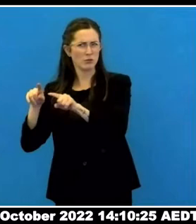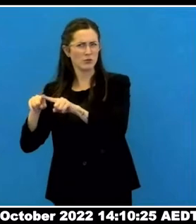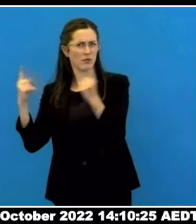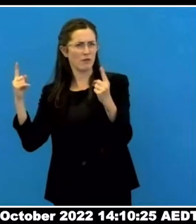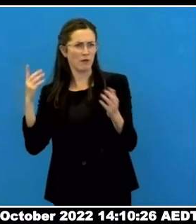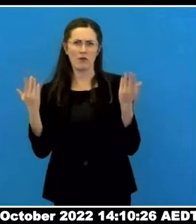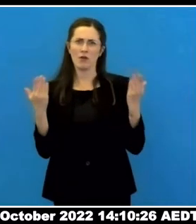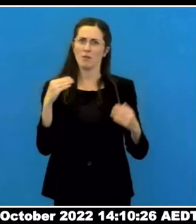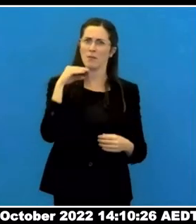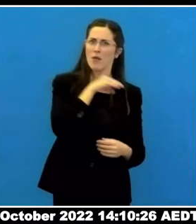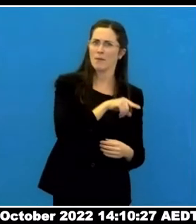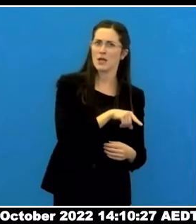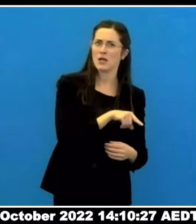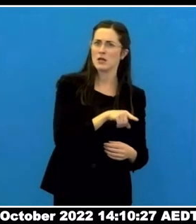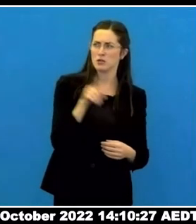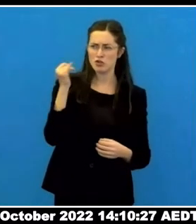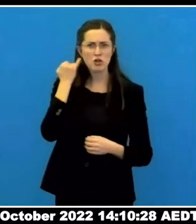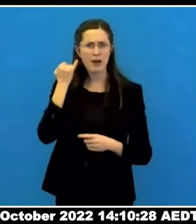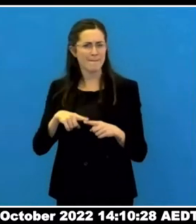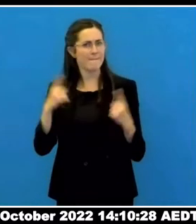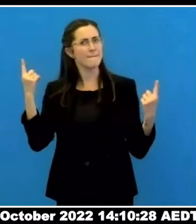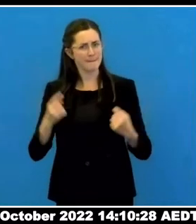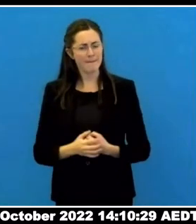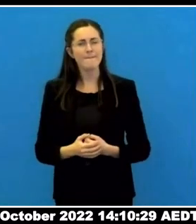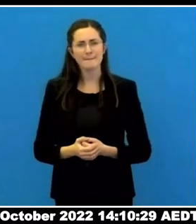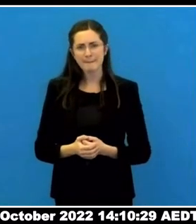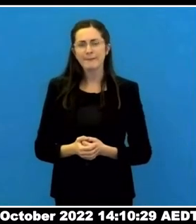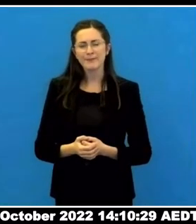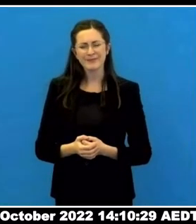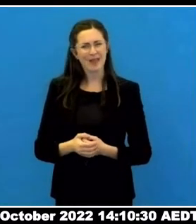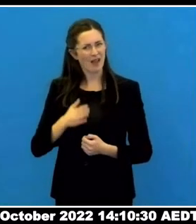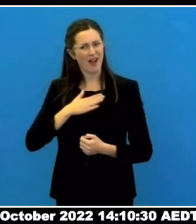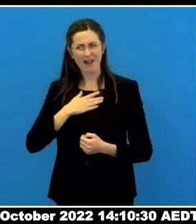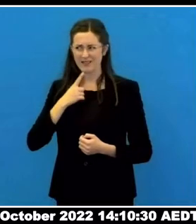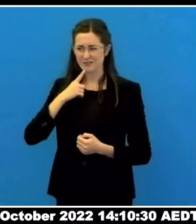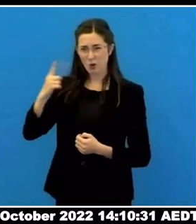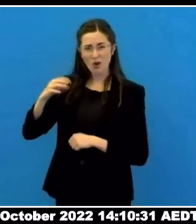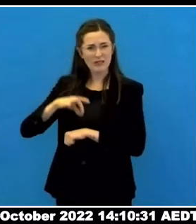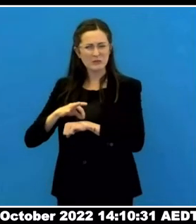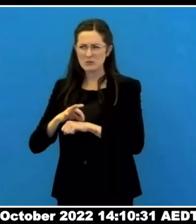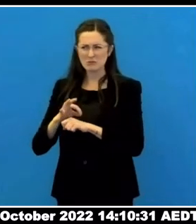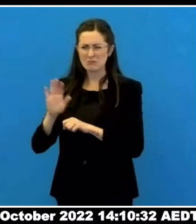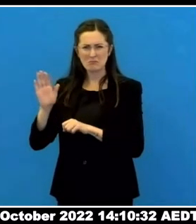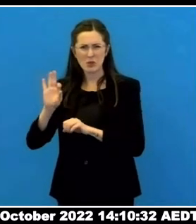at the hospital in Melbourne and expressed concern about our daughter's treatment in Shepparton.